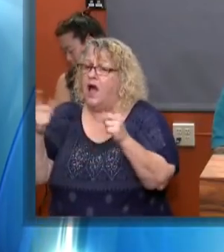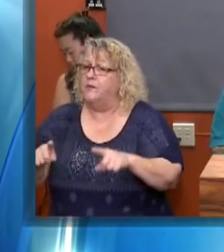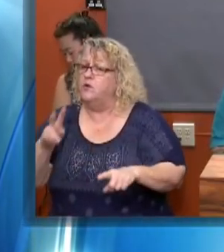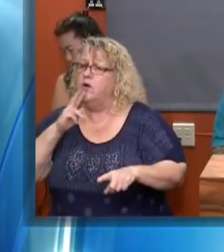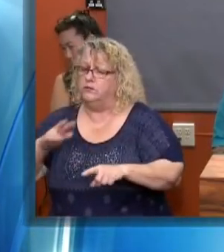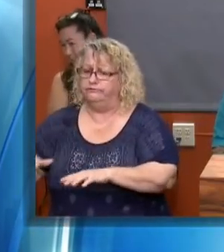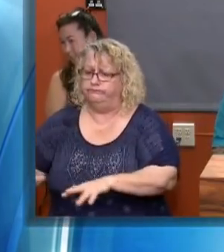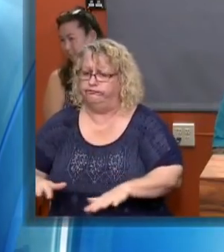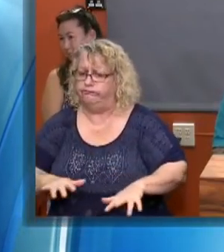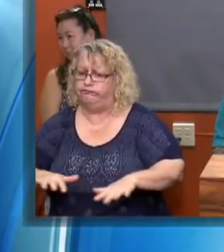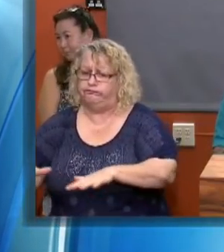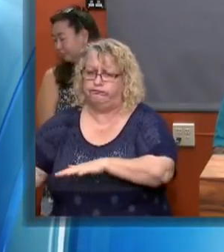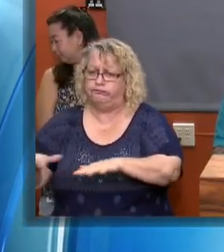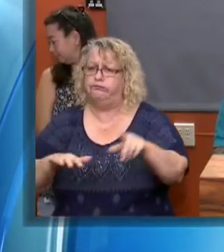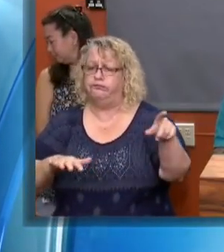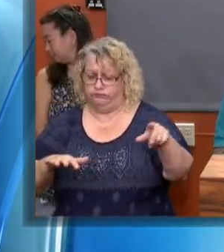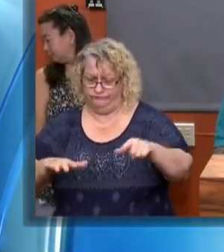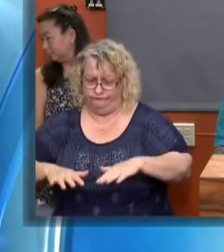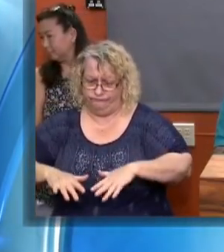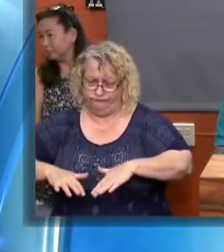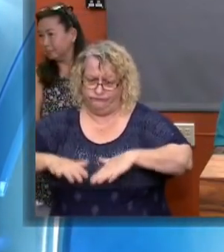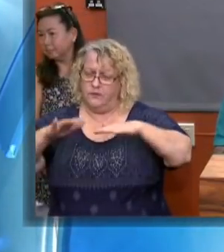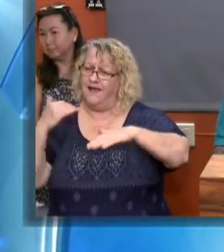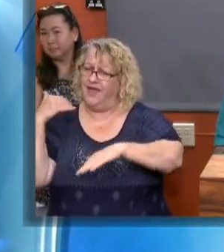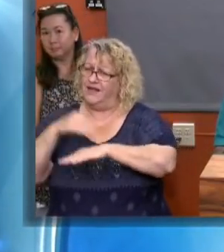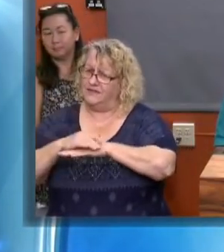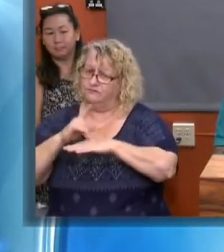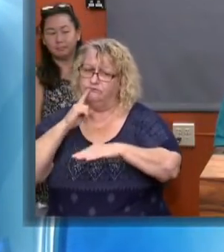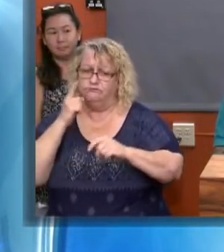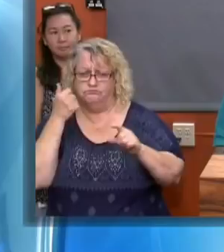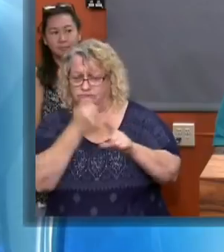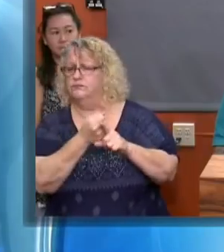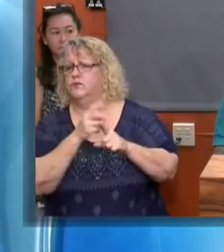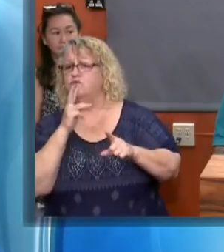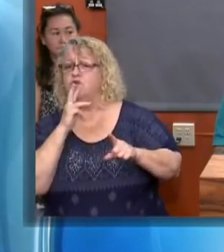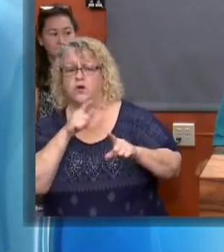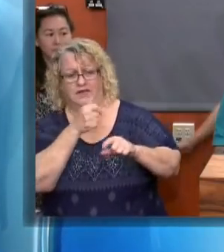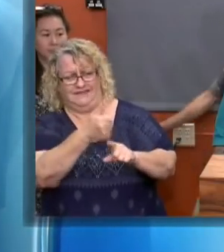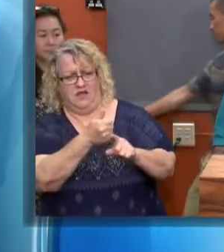STORM OLIVIA JUMPING A LOT OF RAIN THIS THAT AREA LAST NIGHT THAT'S WATER LEVEL ROSE ABOUT 4 TO 5 FEET.